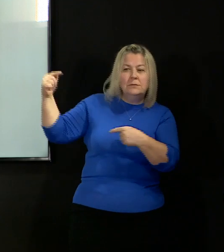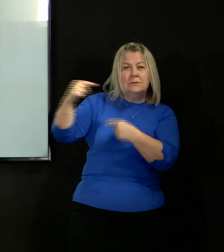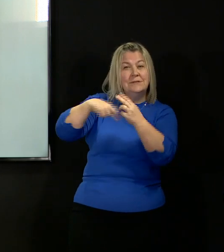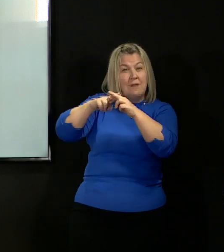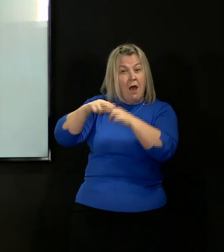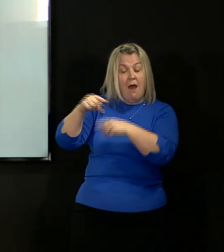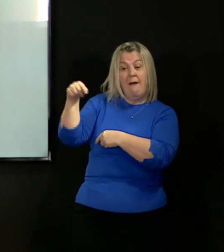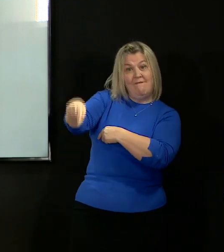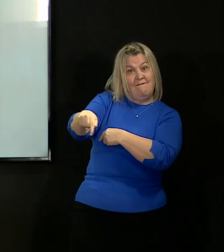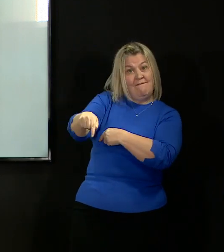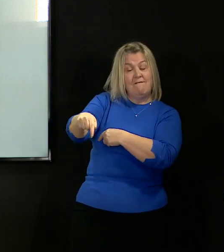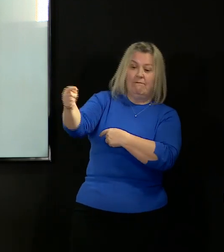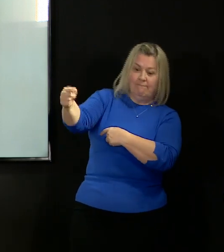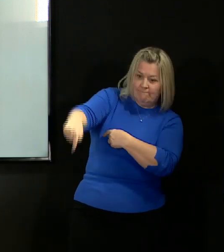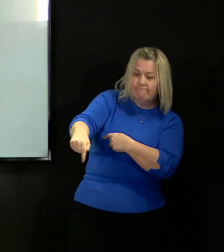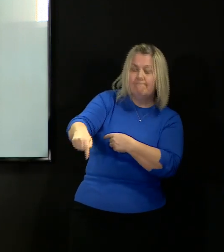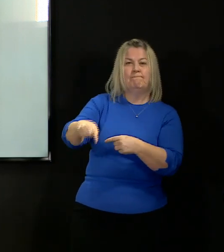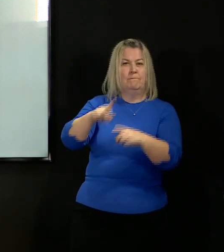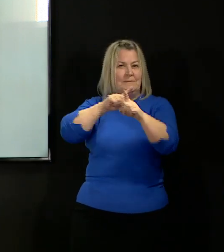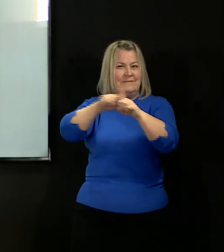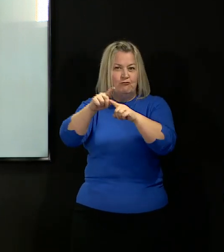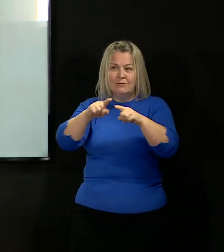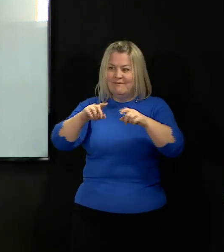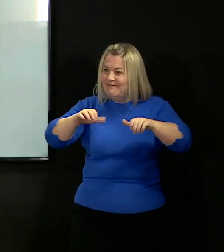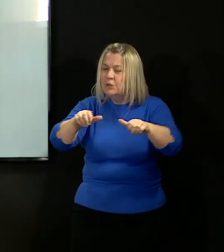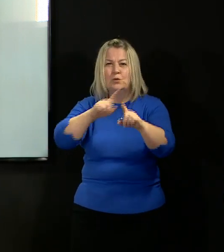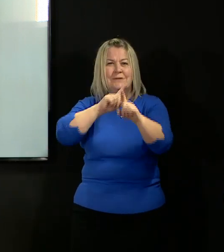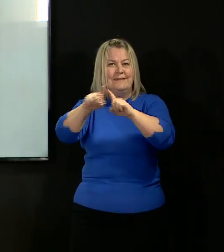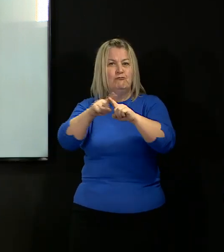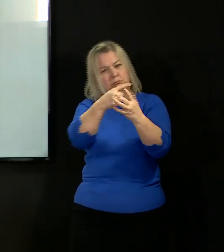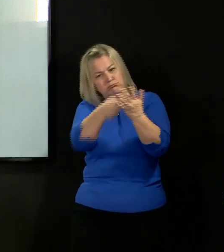around giving our attention to making sure our health service is sustainable